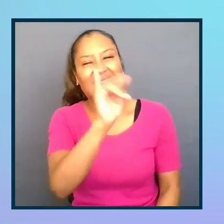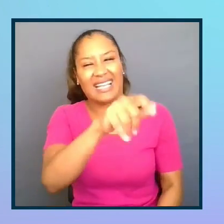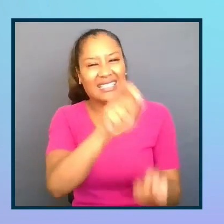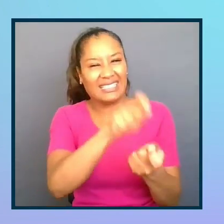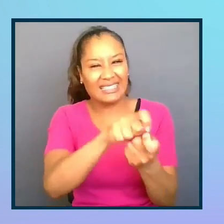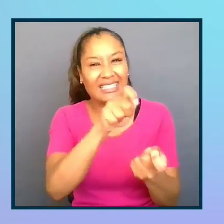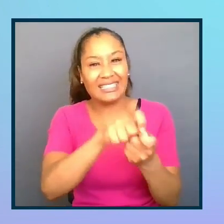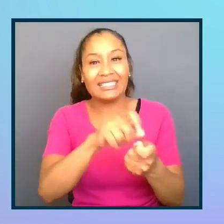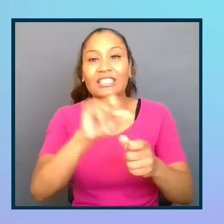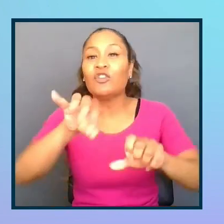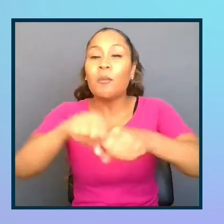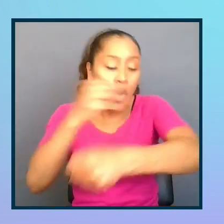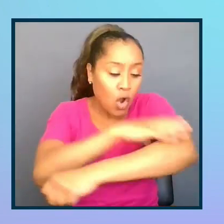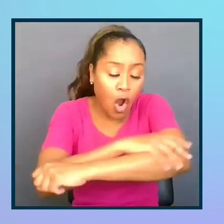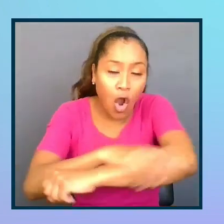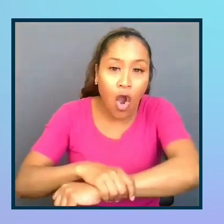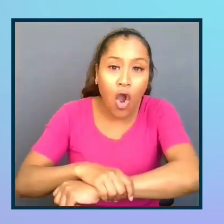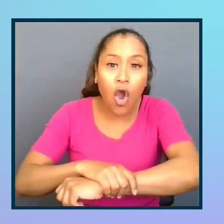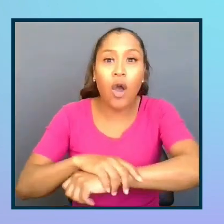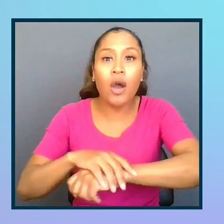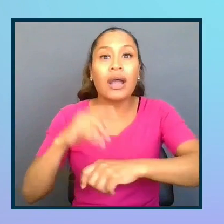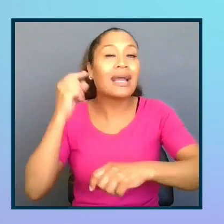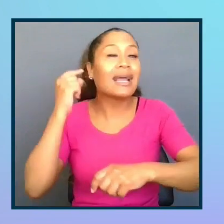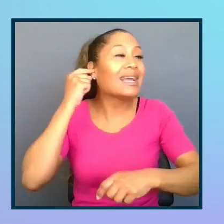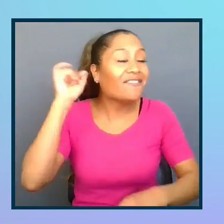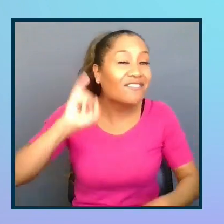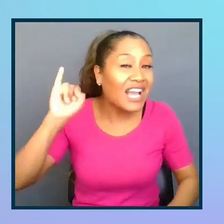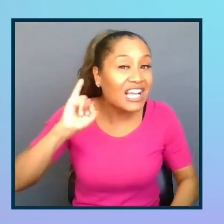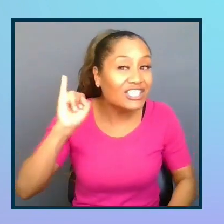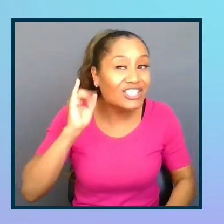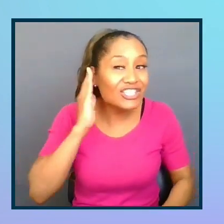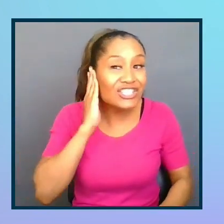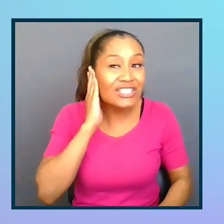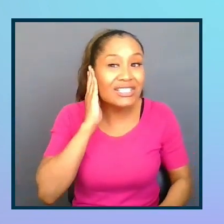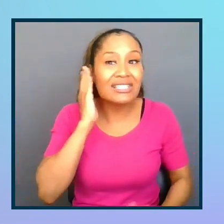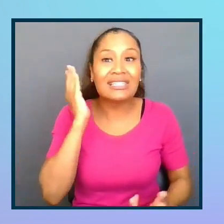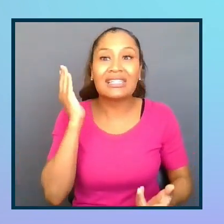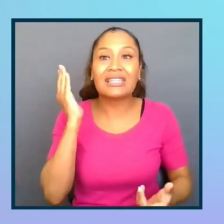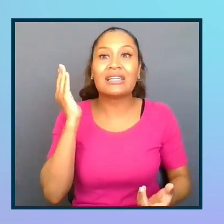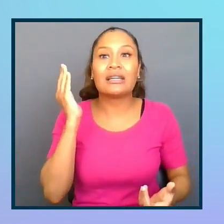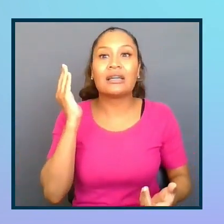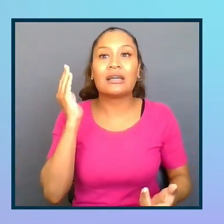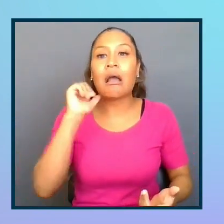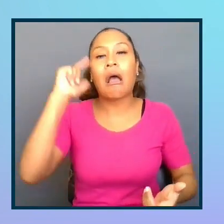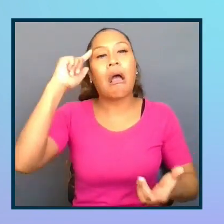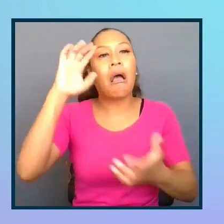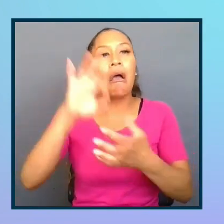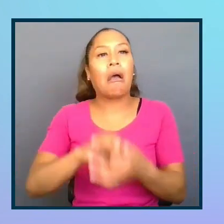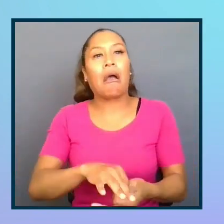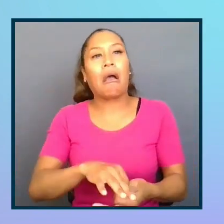or you have an ear infection, again, you don't necessarily connect that with having an accessibility need,